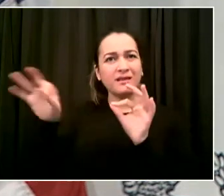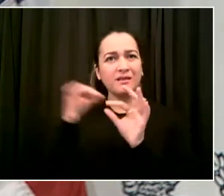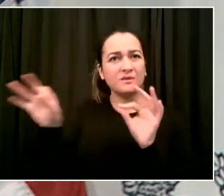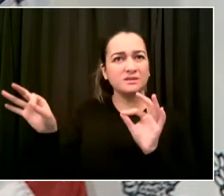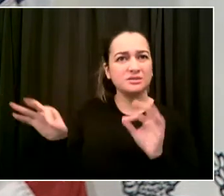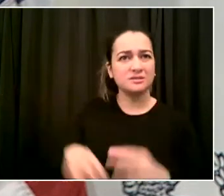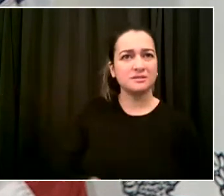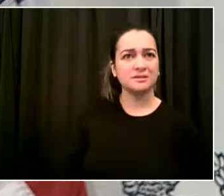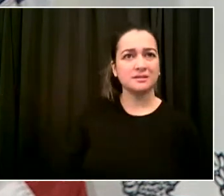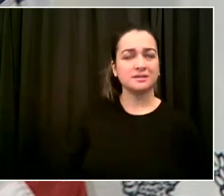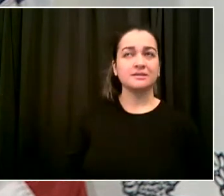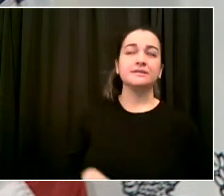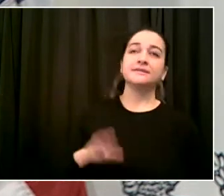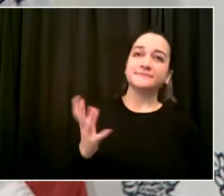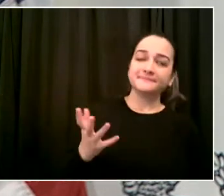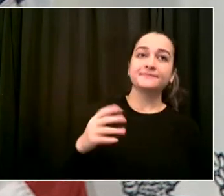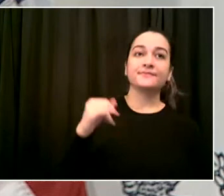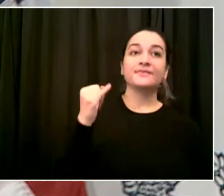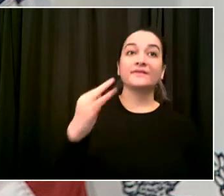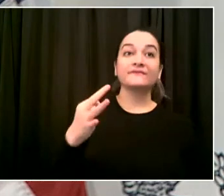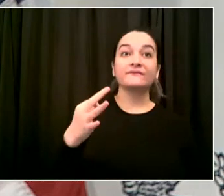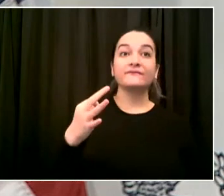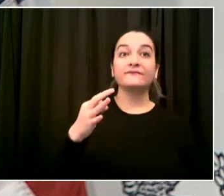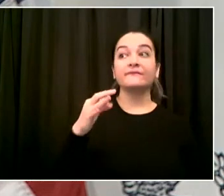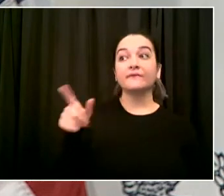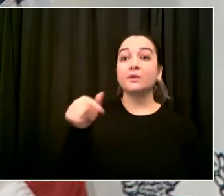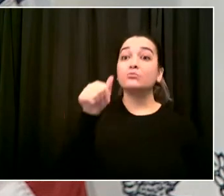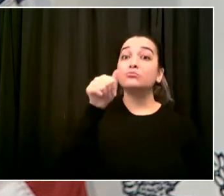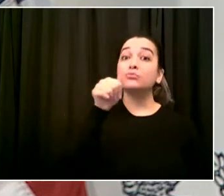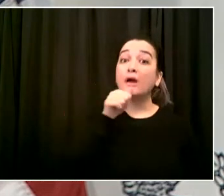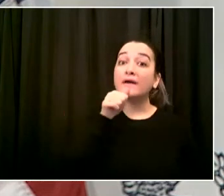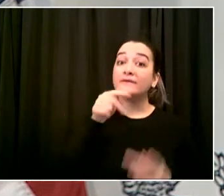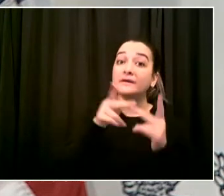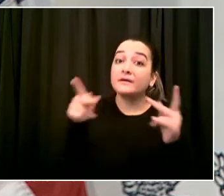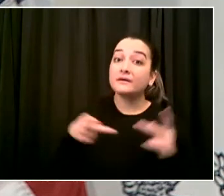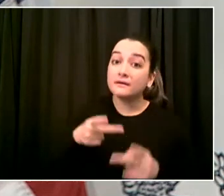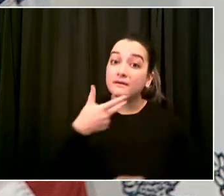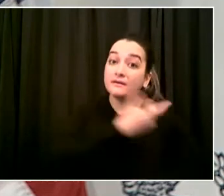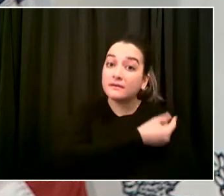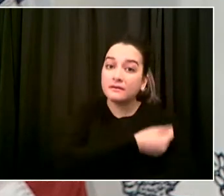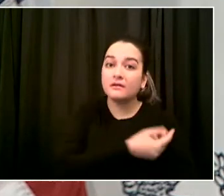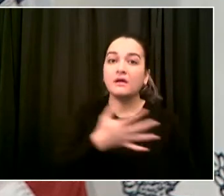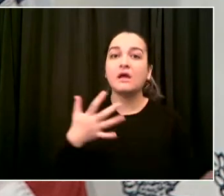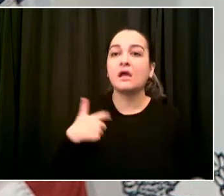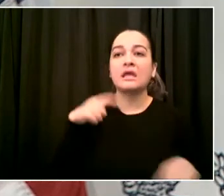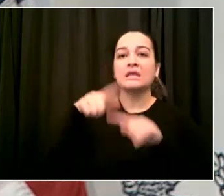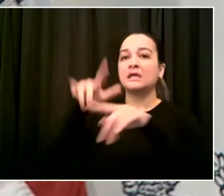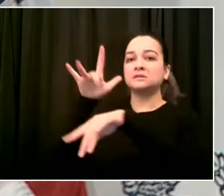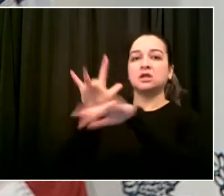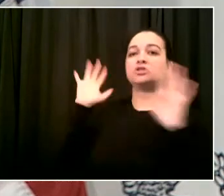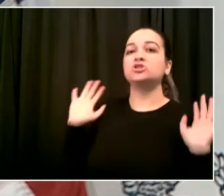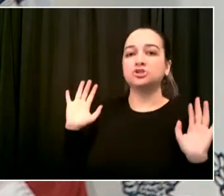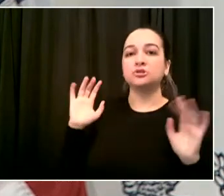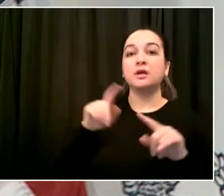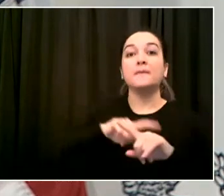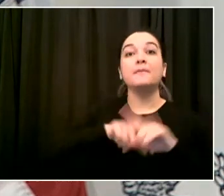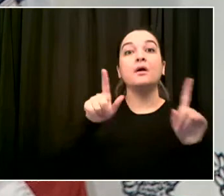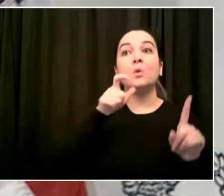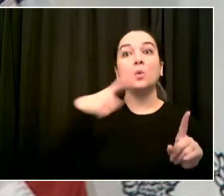IS NNOT COMMUNITY- BASED OF COURSE IT IS NOT GOING